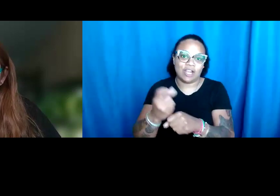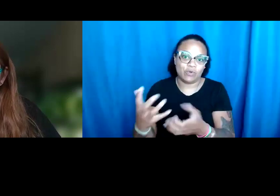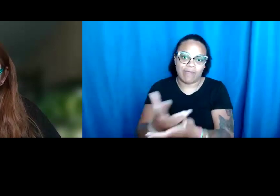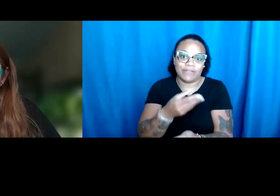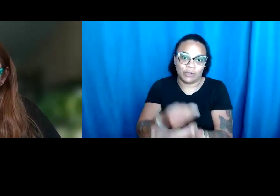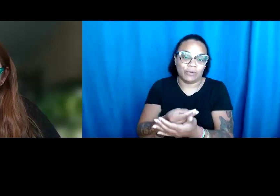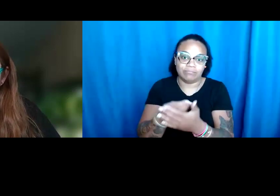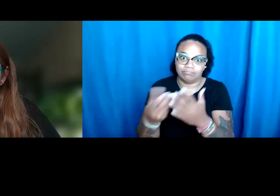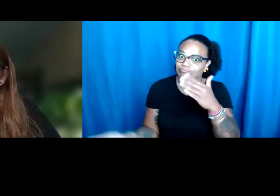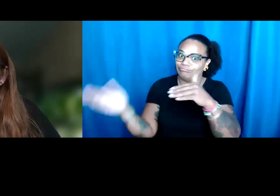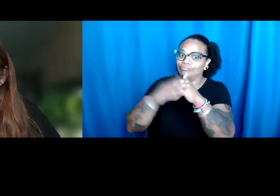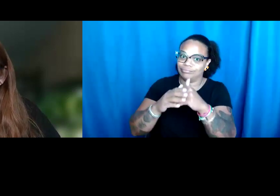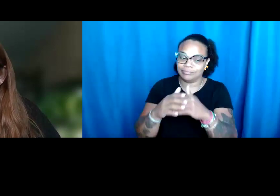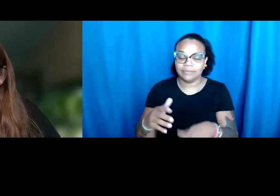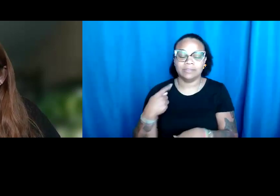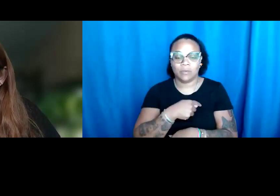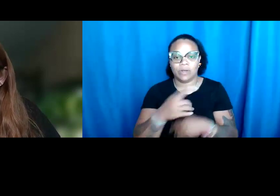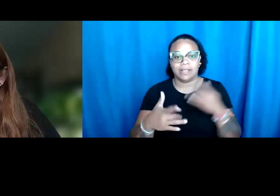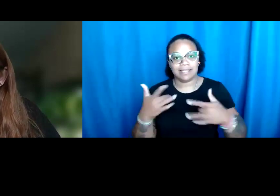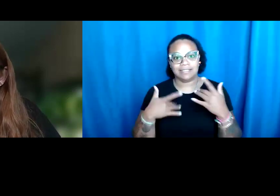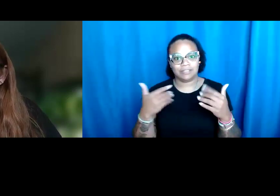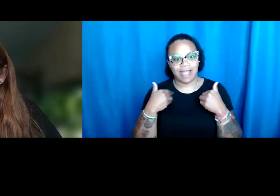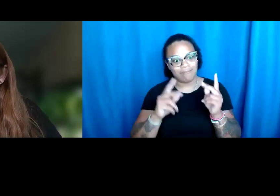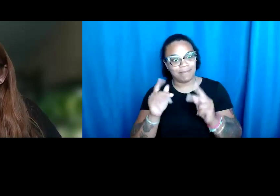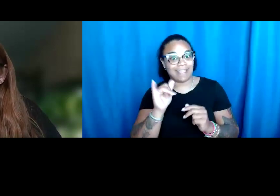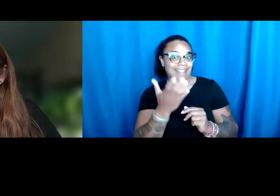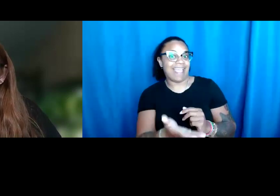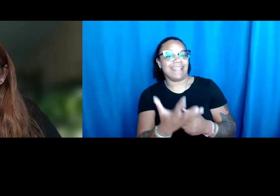So we're really excited to have folks like that in our program and I will say that we